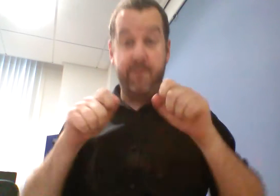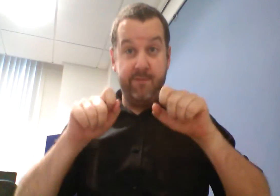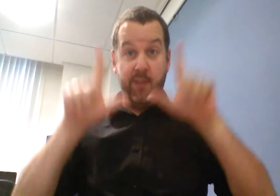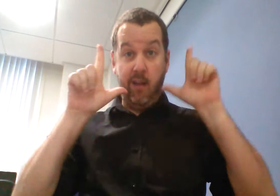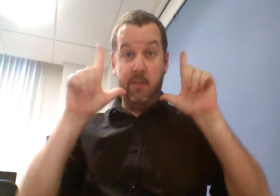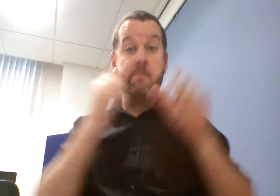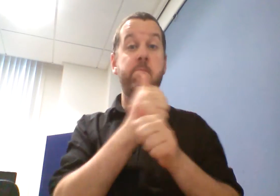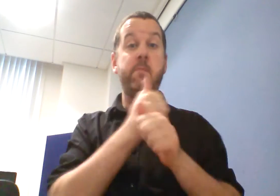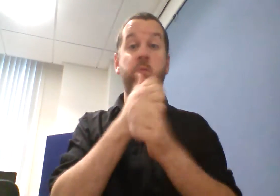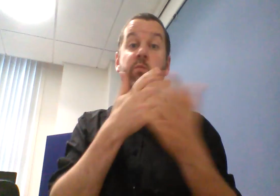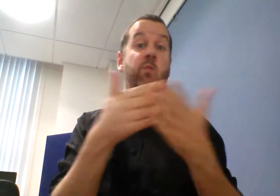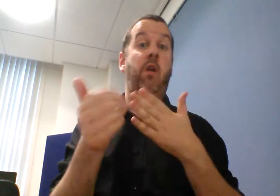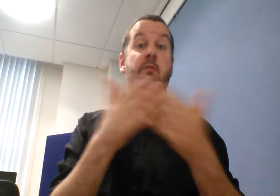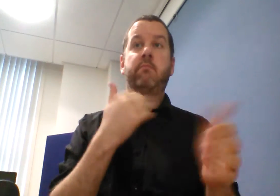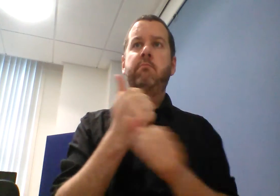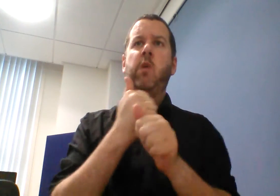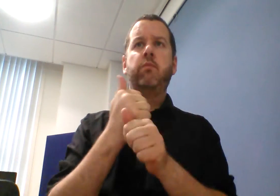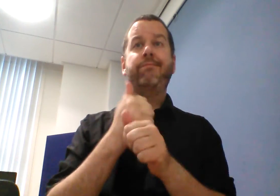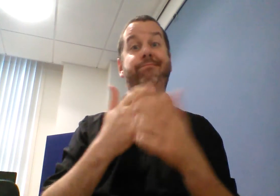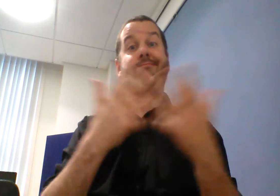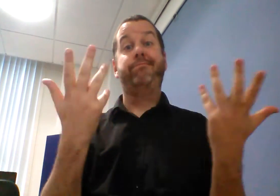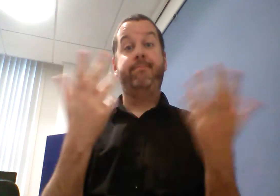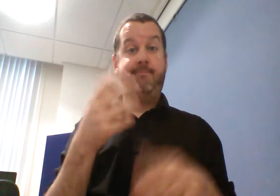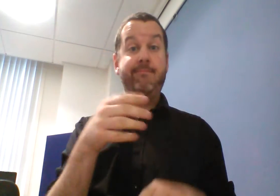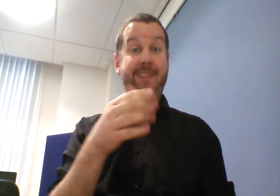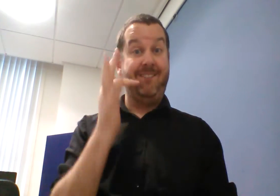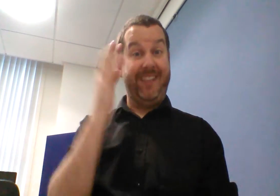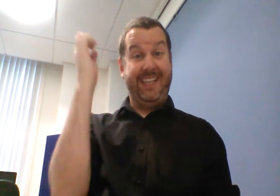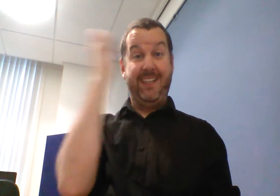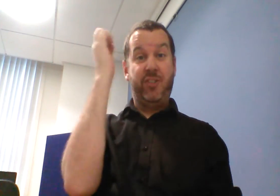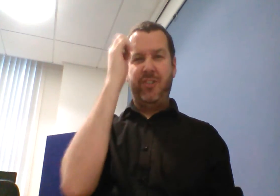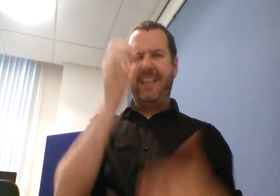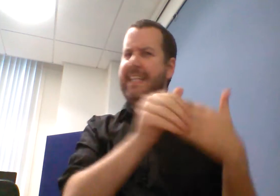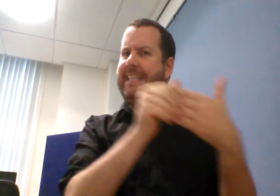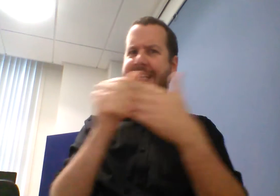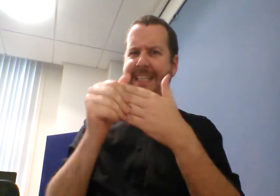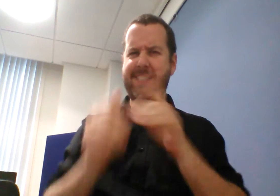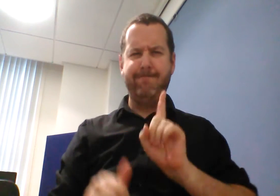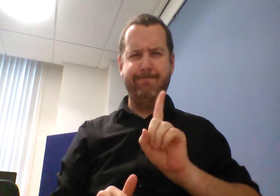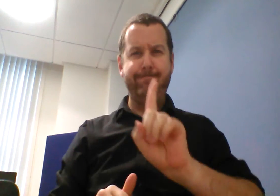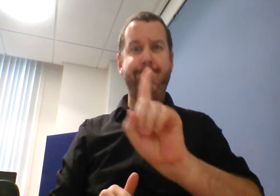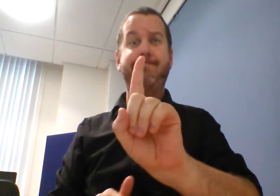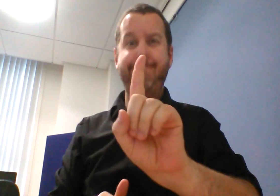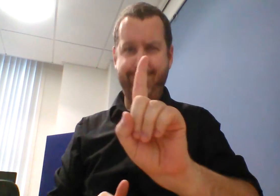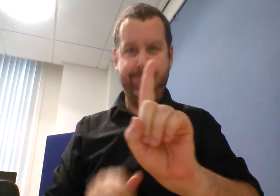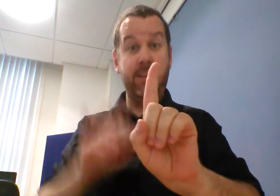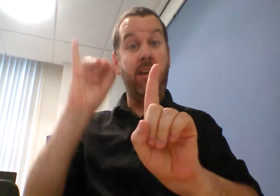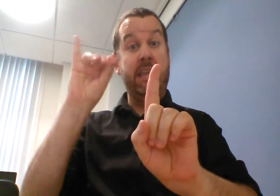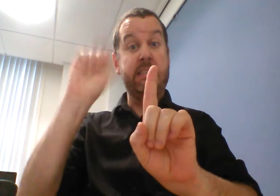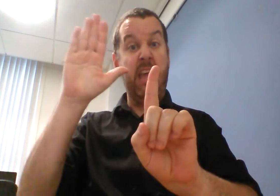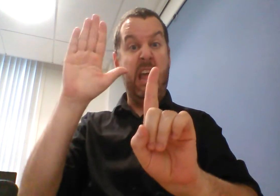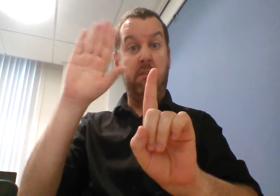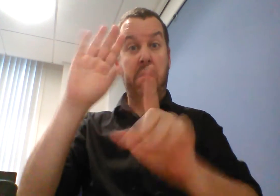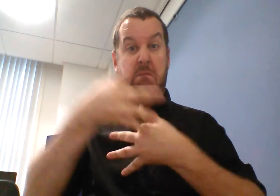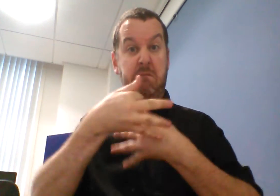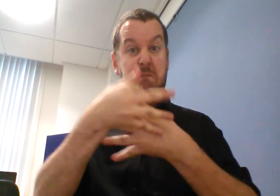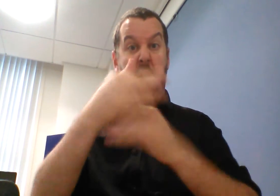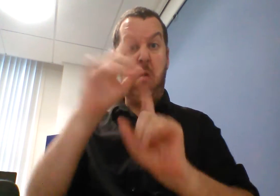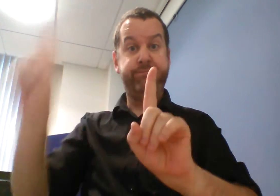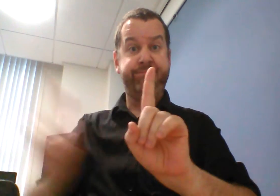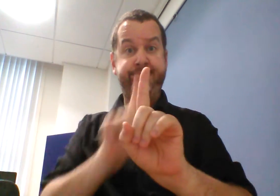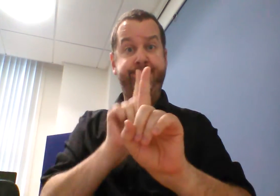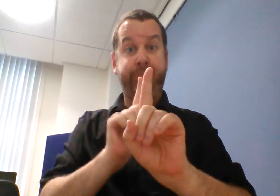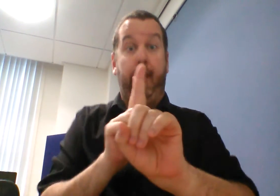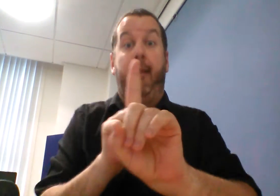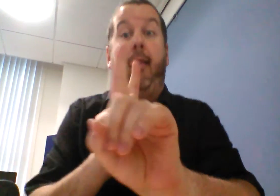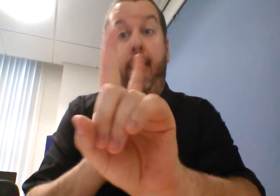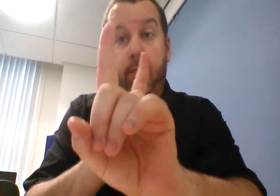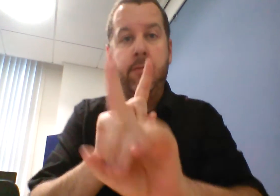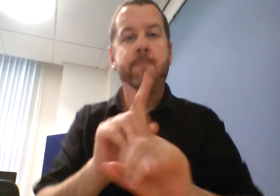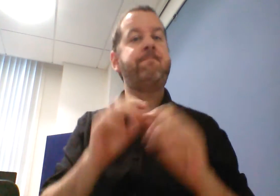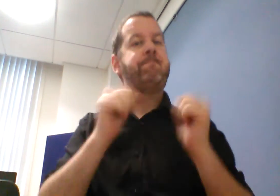This vlog is on the subject, “If English Leads... Does ISL Follow?”